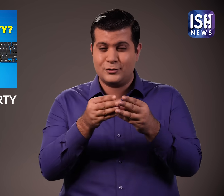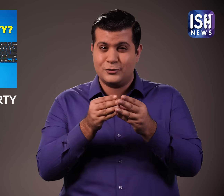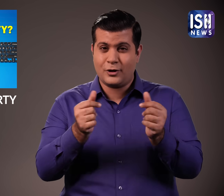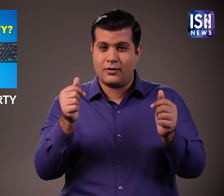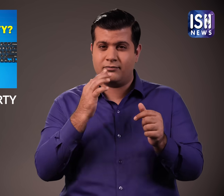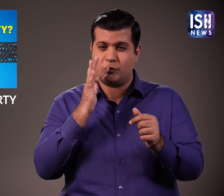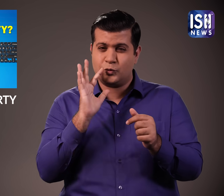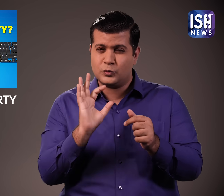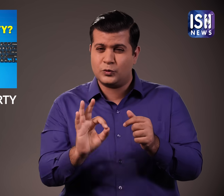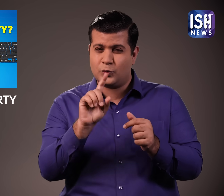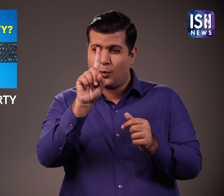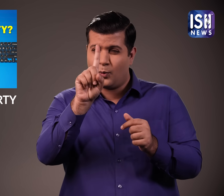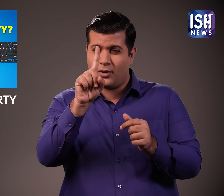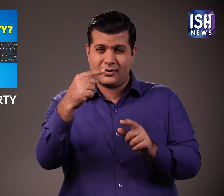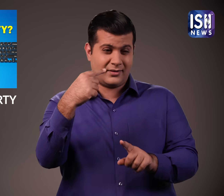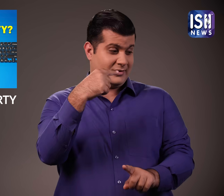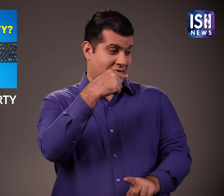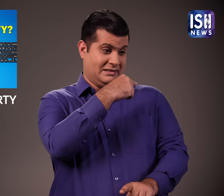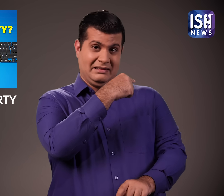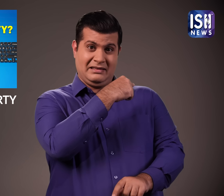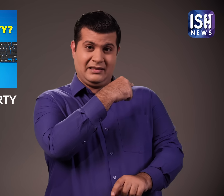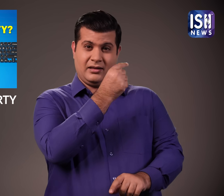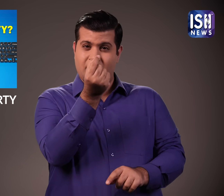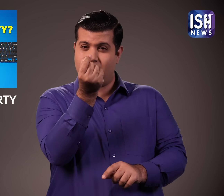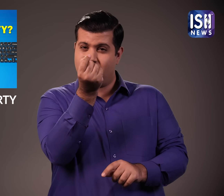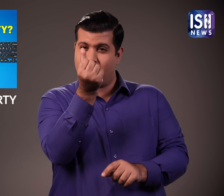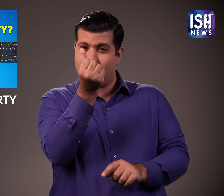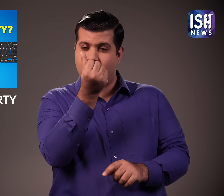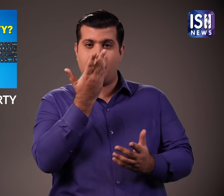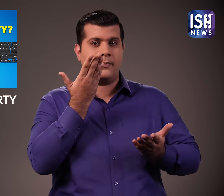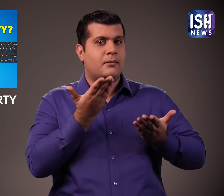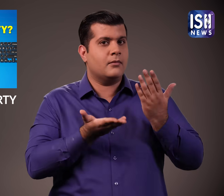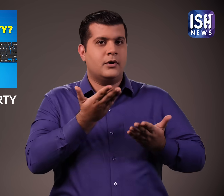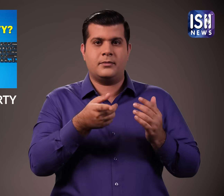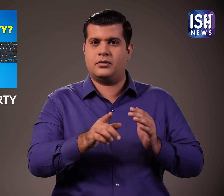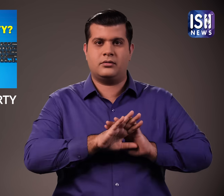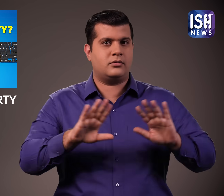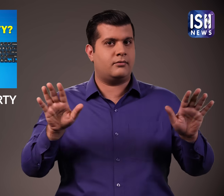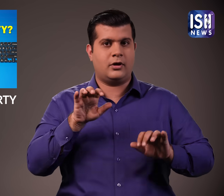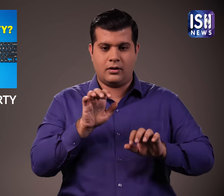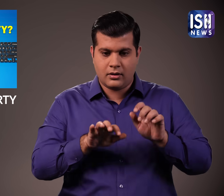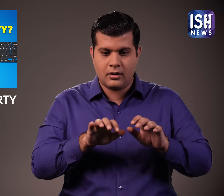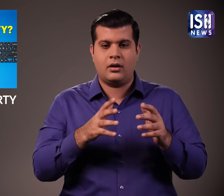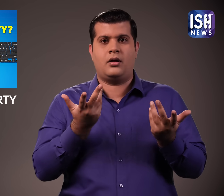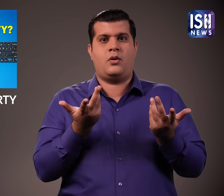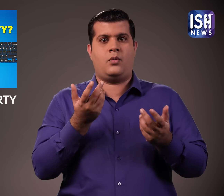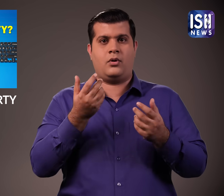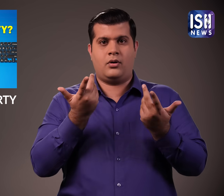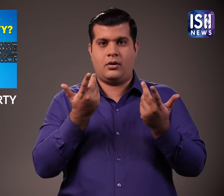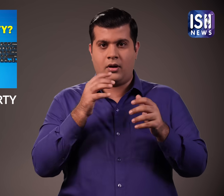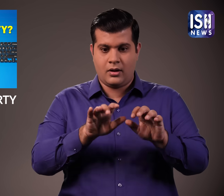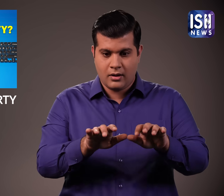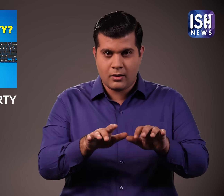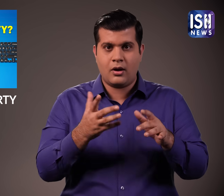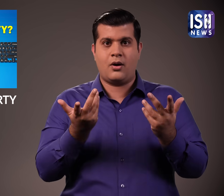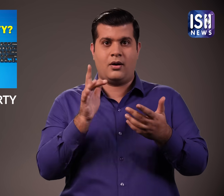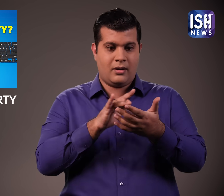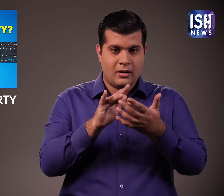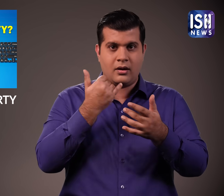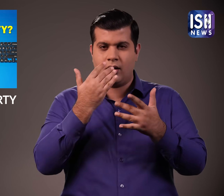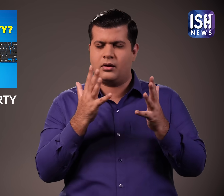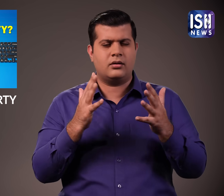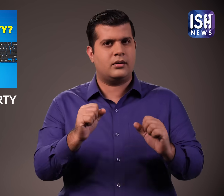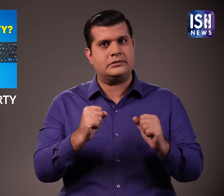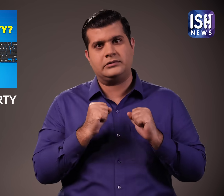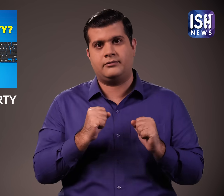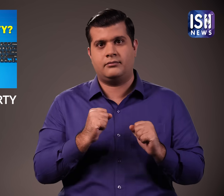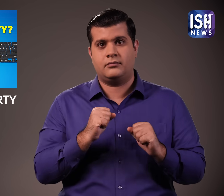All this would not have been possible without one of the greatest inventions in history.